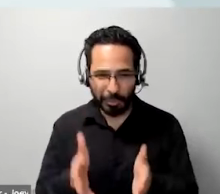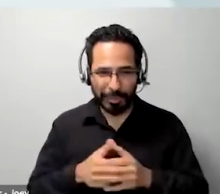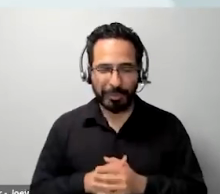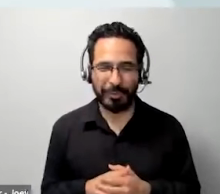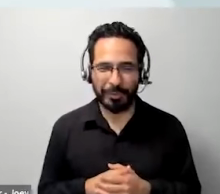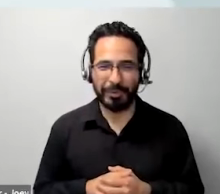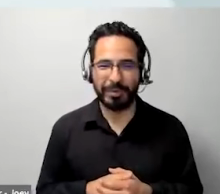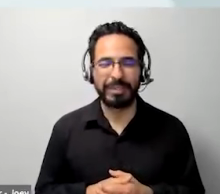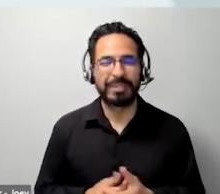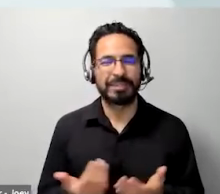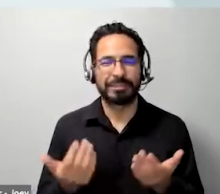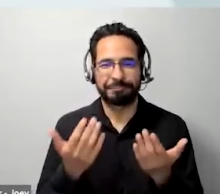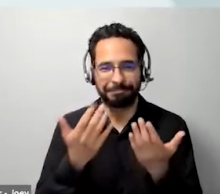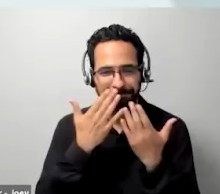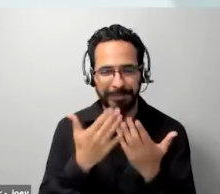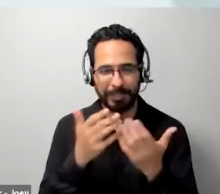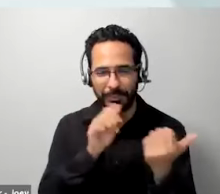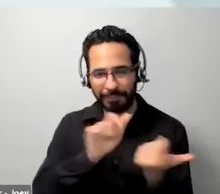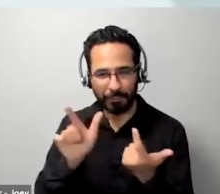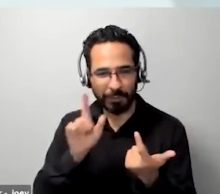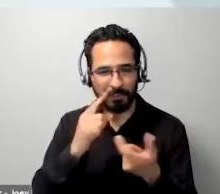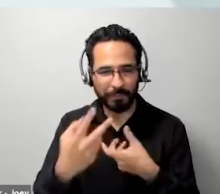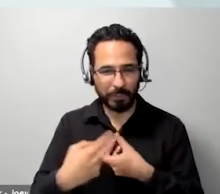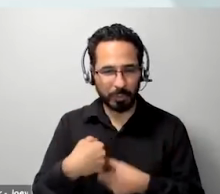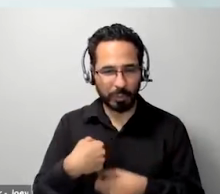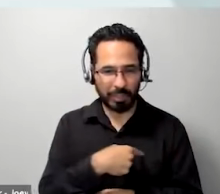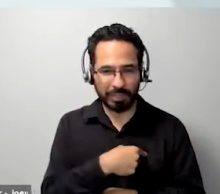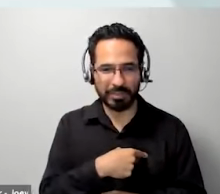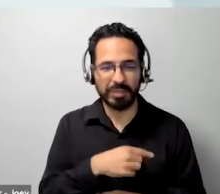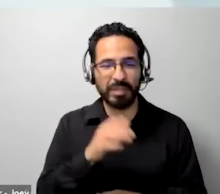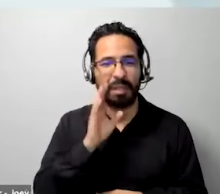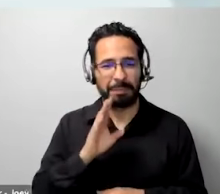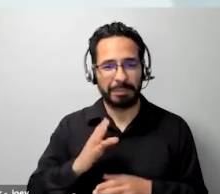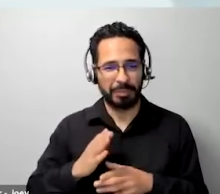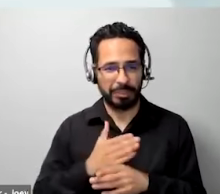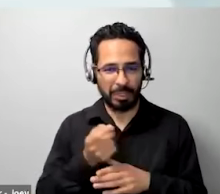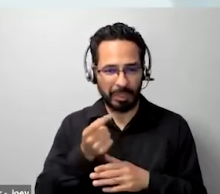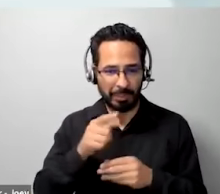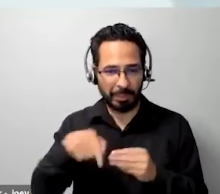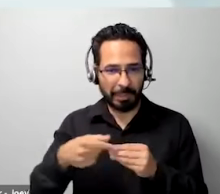So thank you everyone for joining us. I'm gonna share a little bit about what's coming up next.